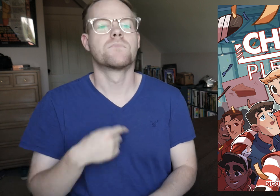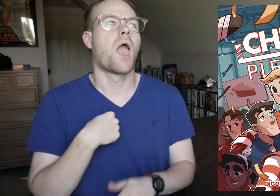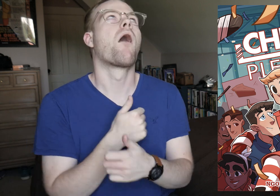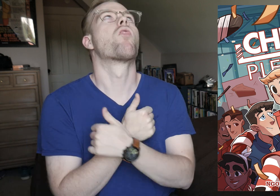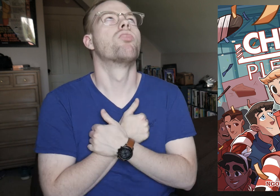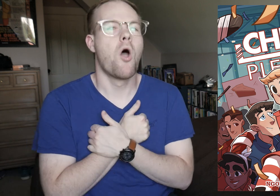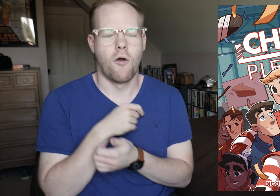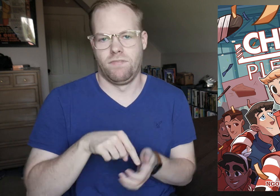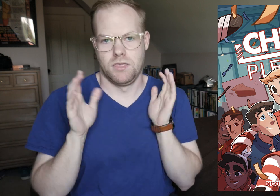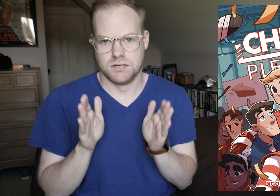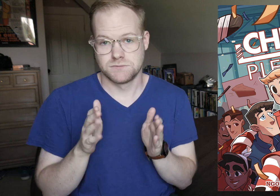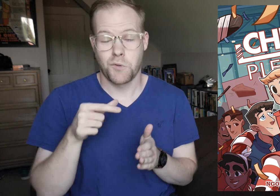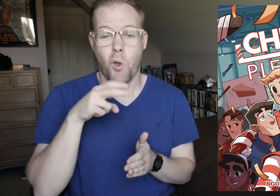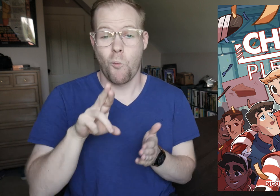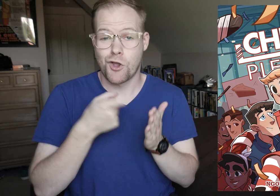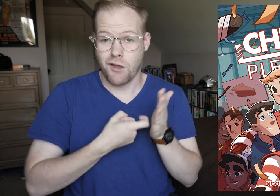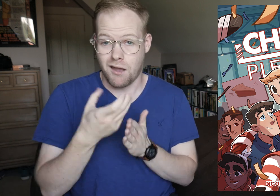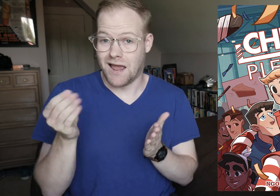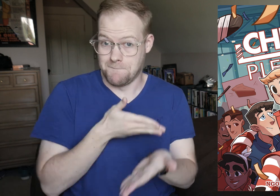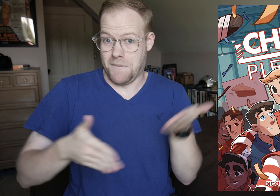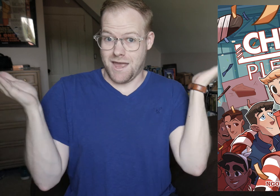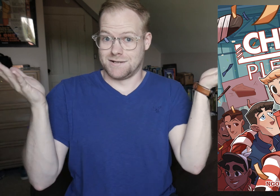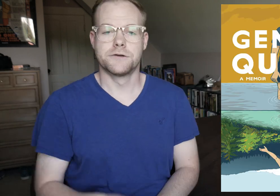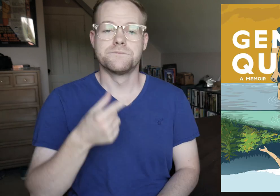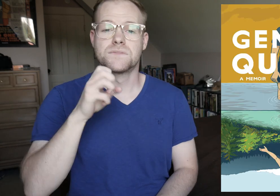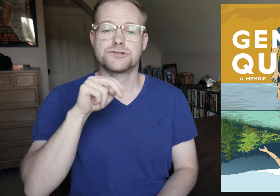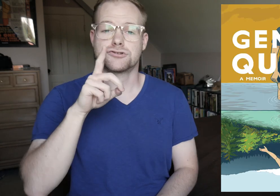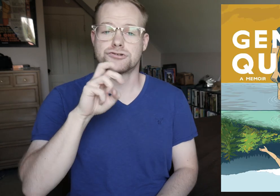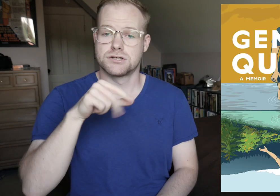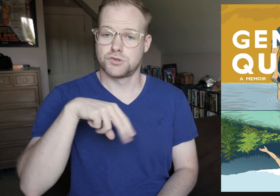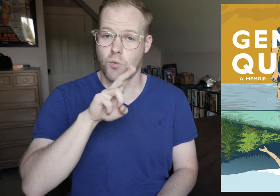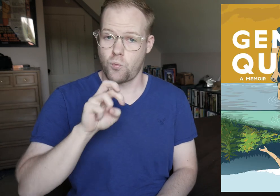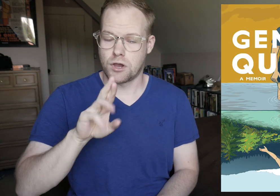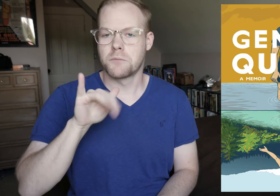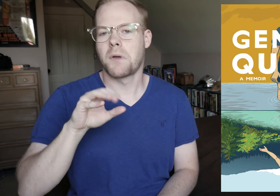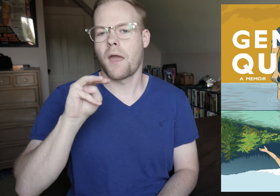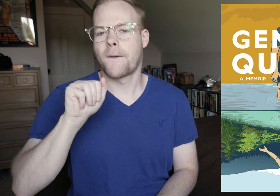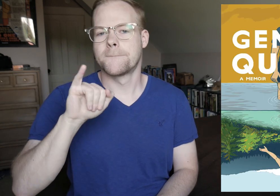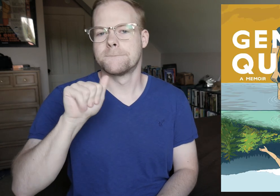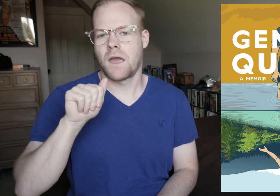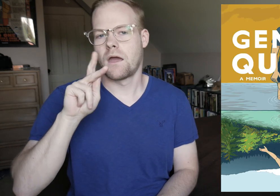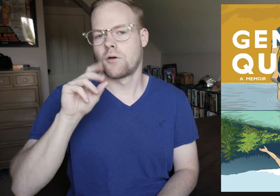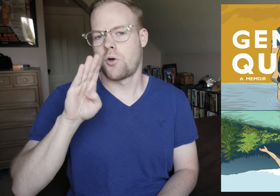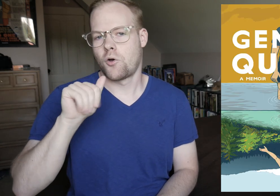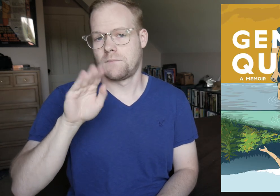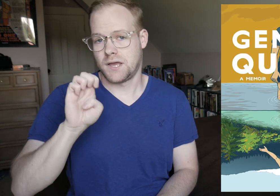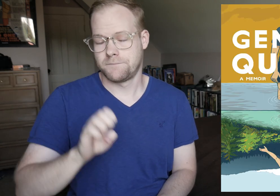I *love* this, queer hockey and pies! Gender Queer by Maia Kobabe.